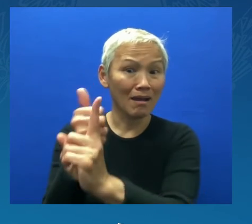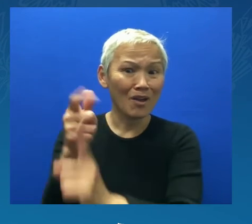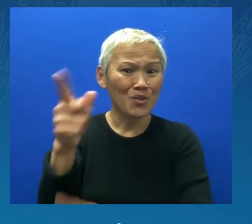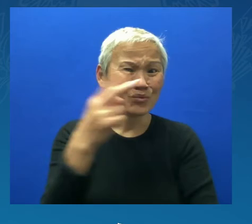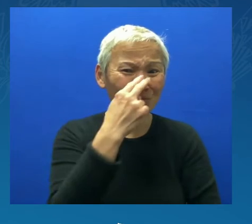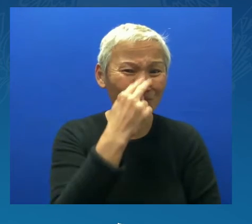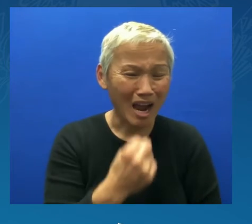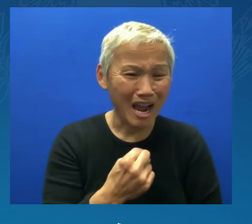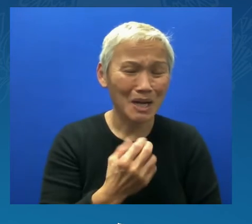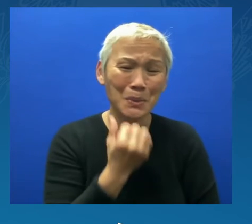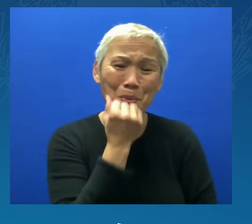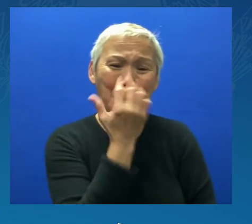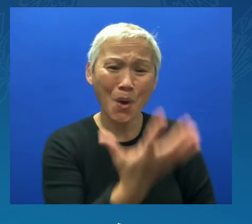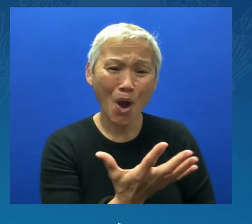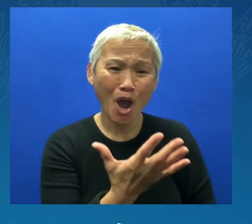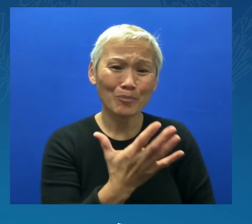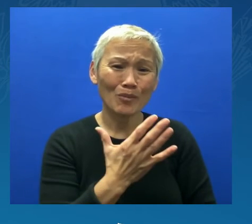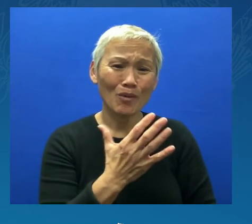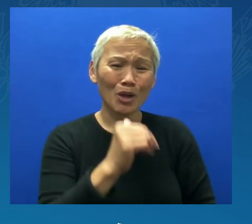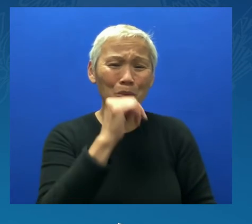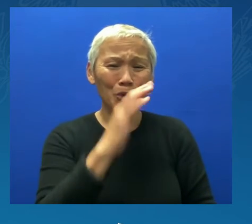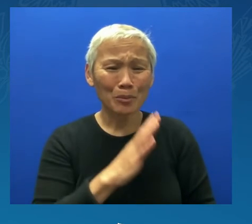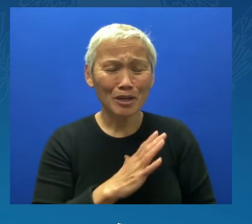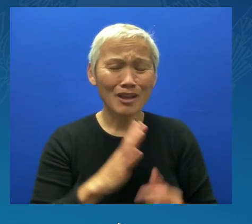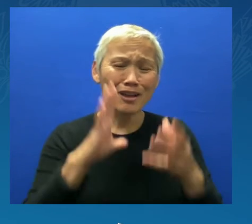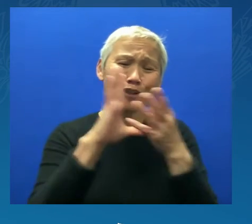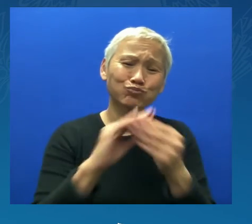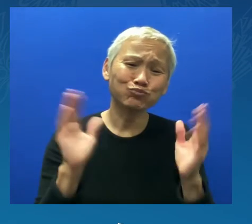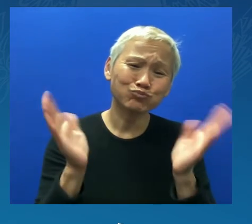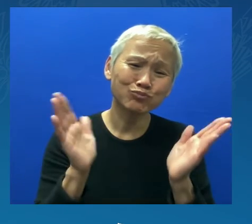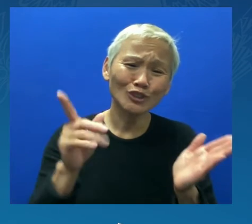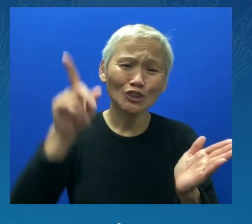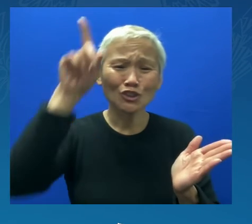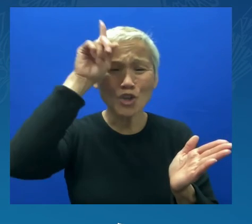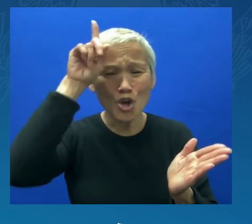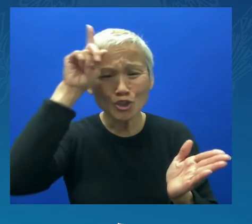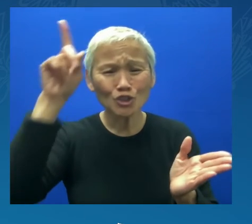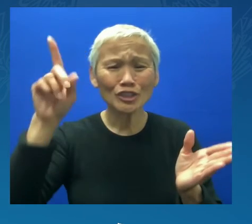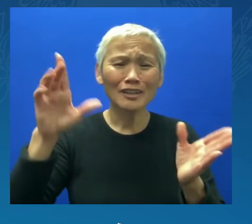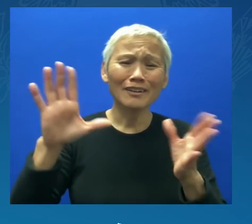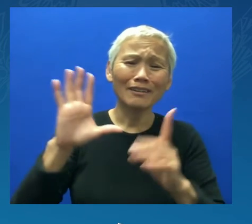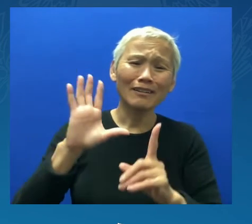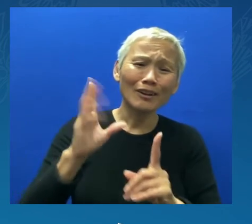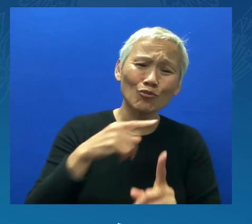And we're talking about Russia, we're talking about China, we're talking about all these things. And then she leans over to me and she says,